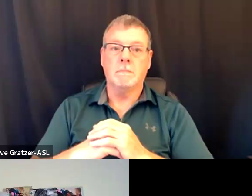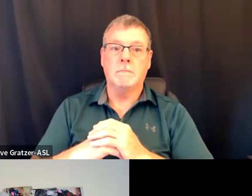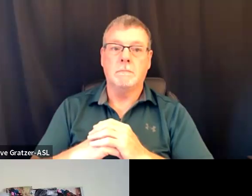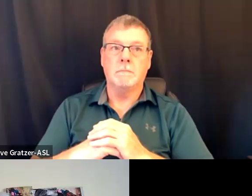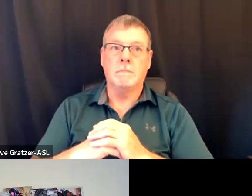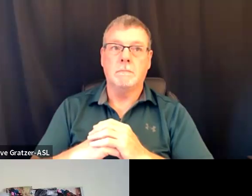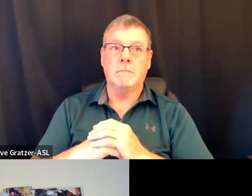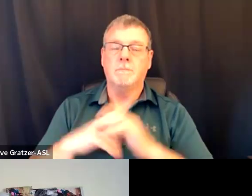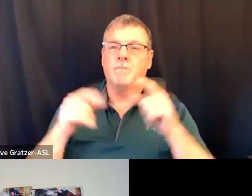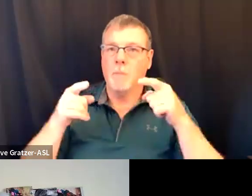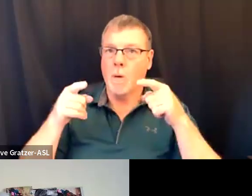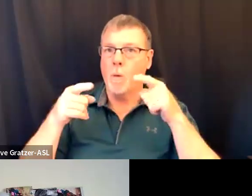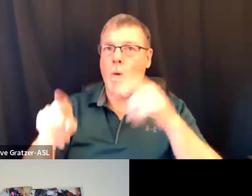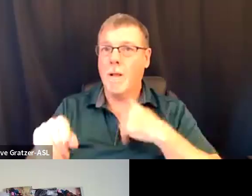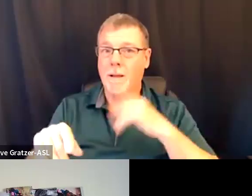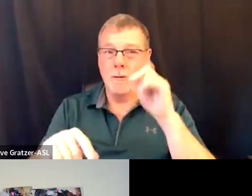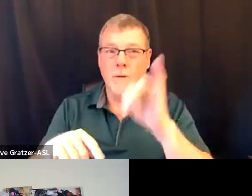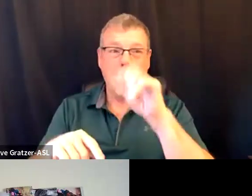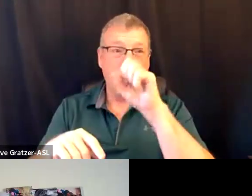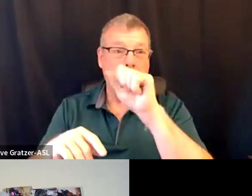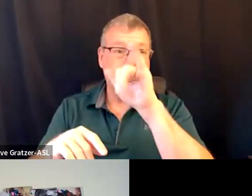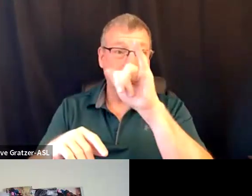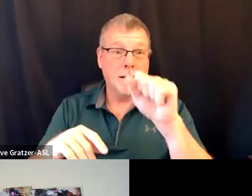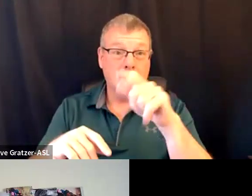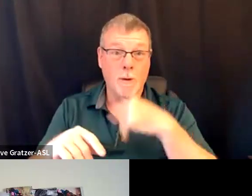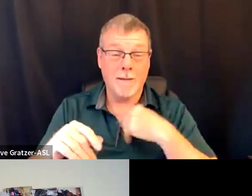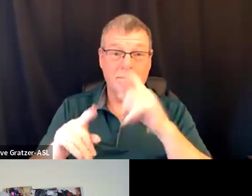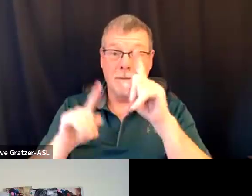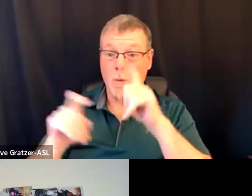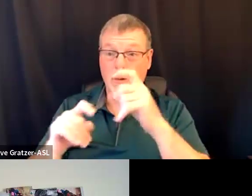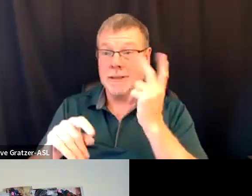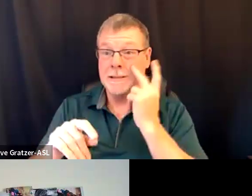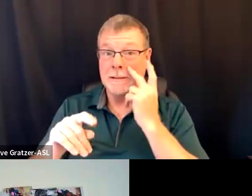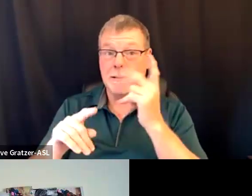While I do that, Alissa, do you have a question that you see that you want to tackle next?